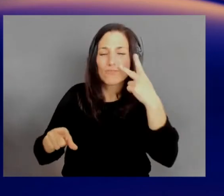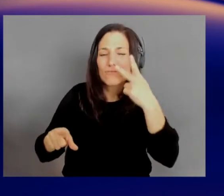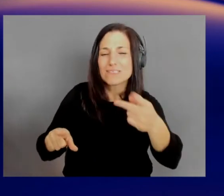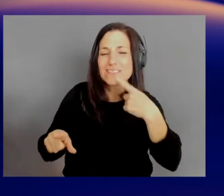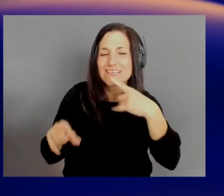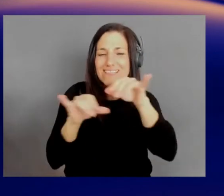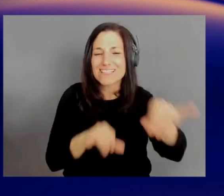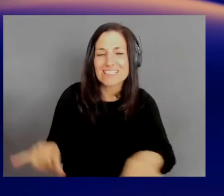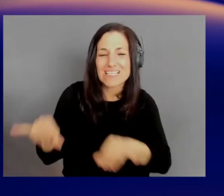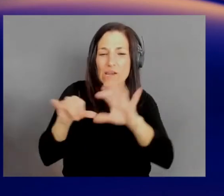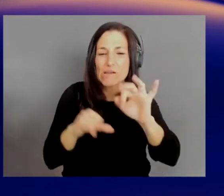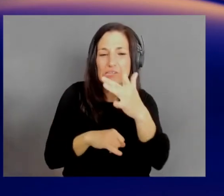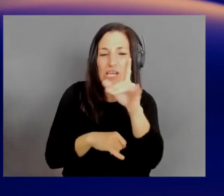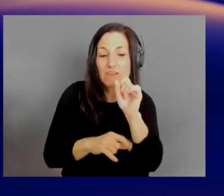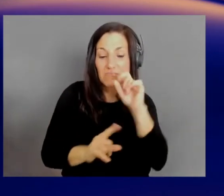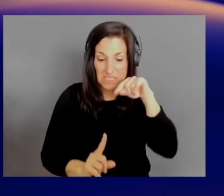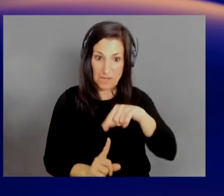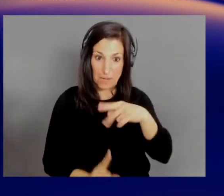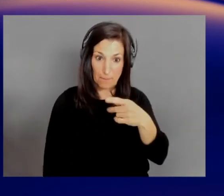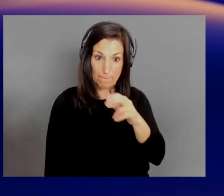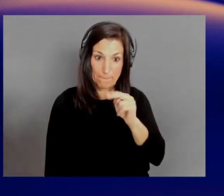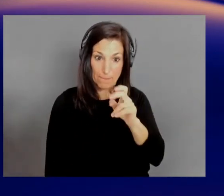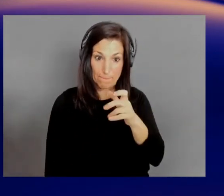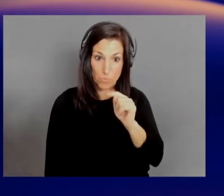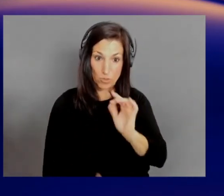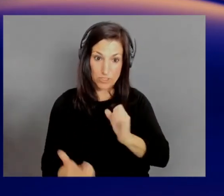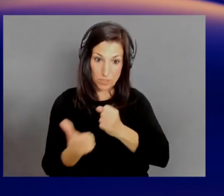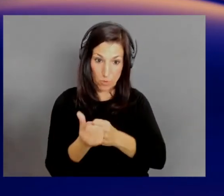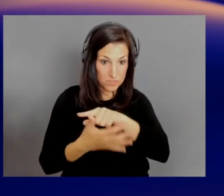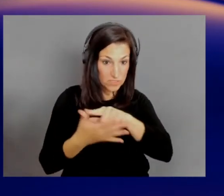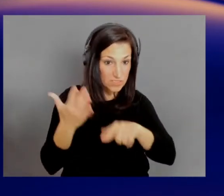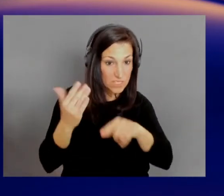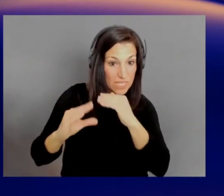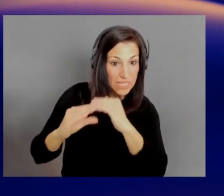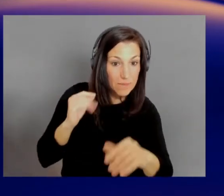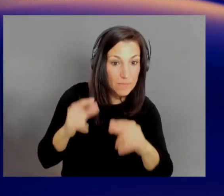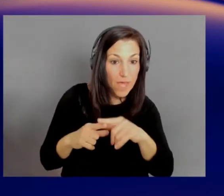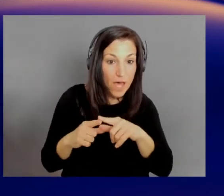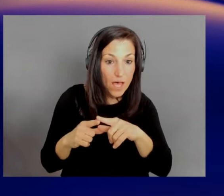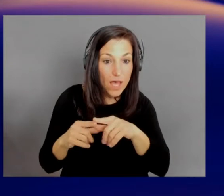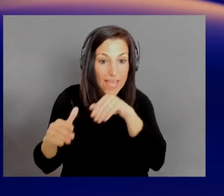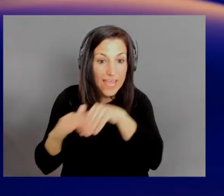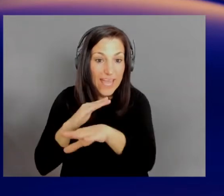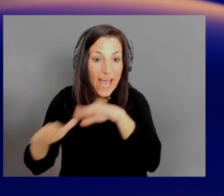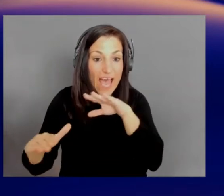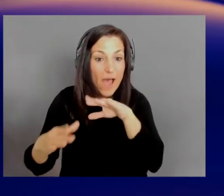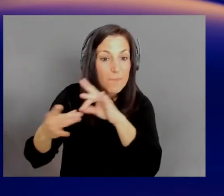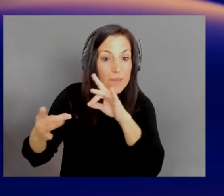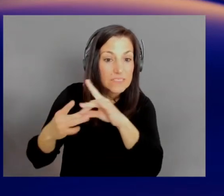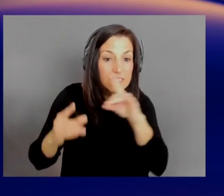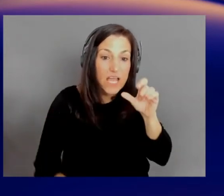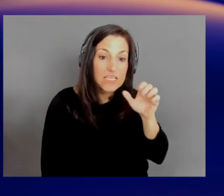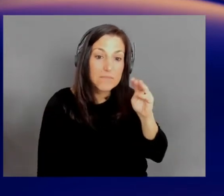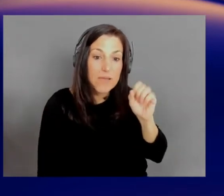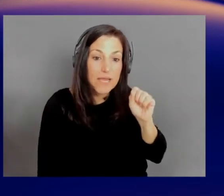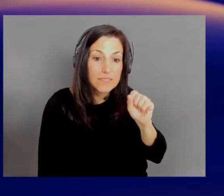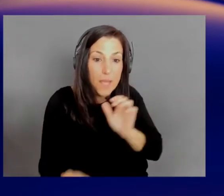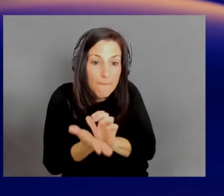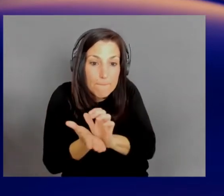So, we can do Email, In-app messaging, SMS, Push notifications, and then Custom channels. Custom channels are really cool,